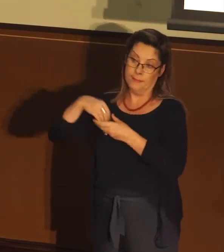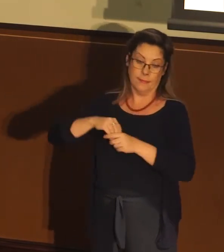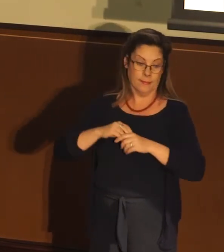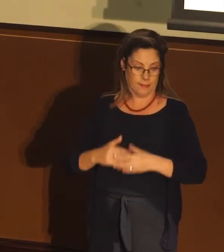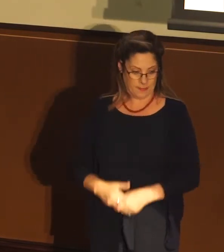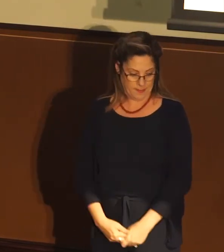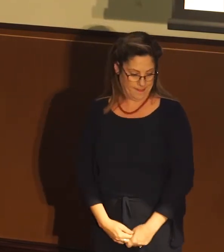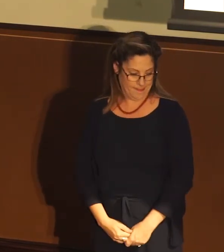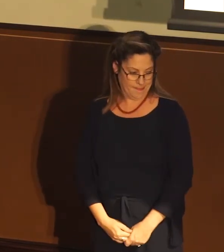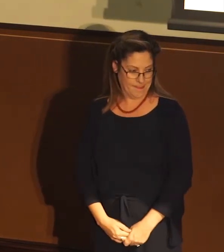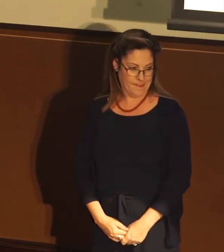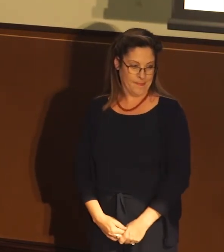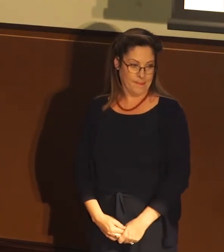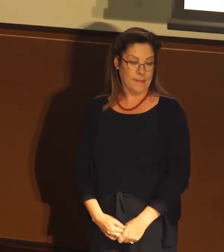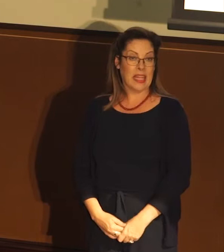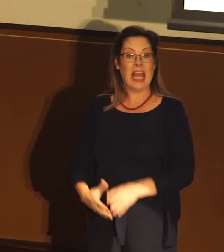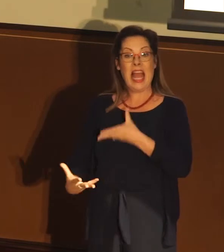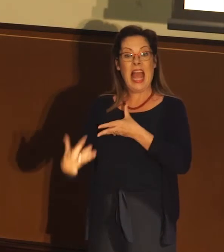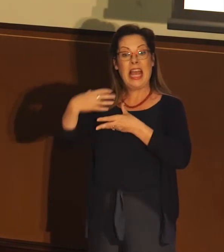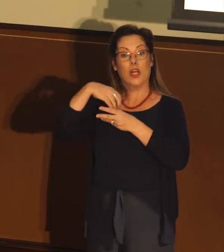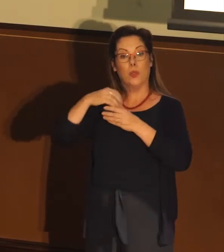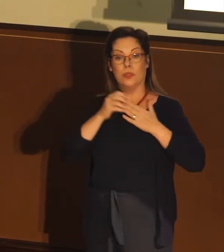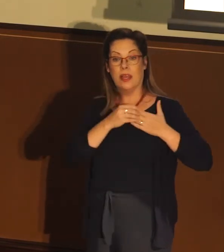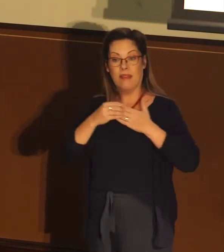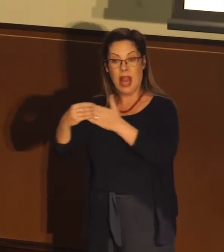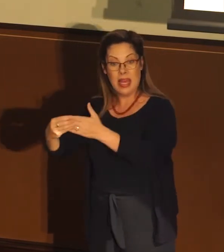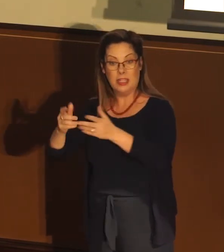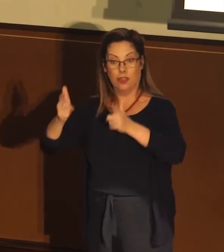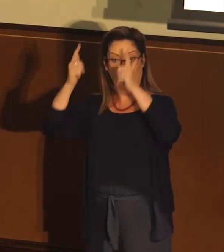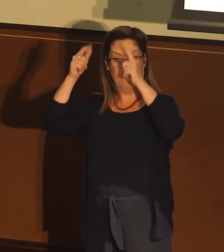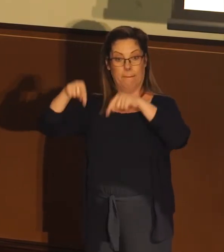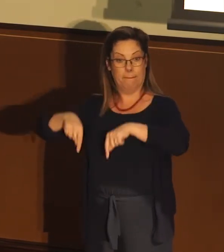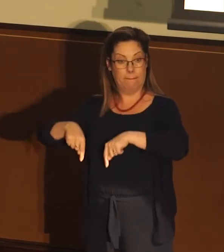So with inclusive leadership, we do have a unique look at this.